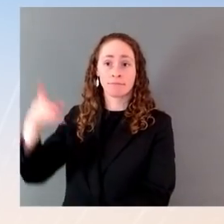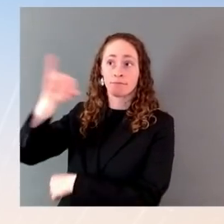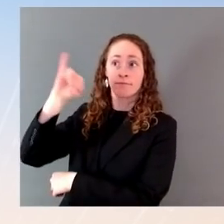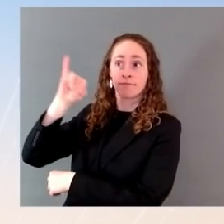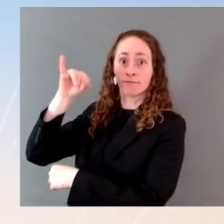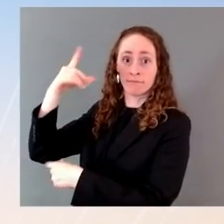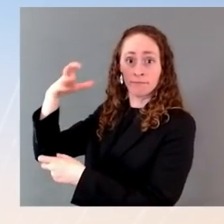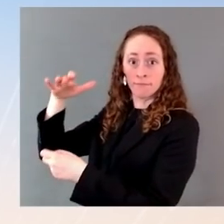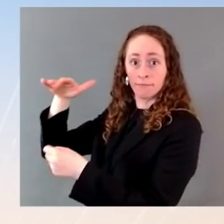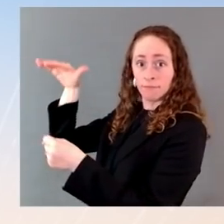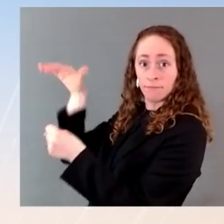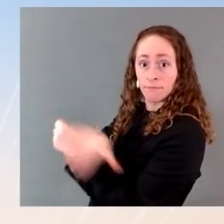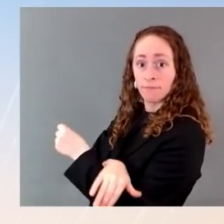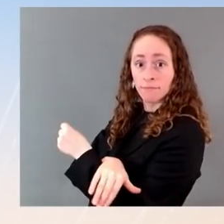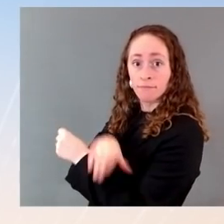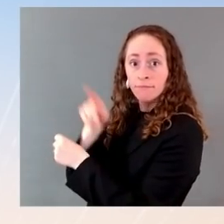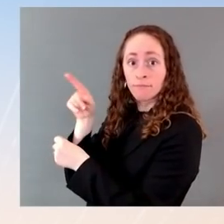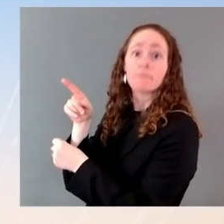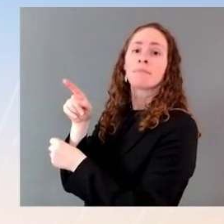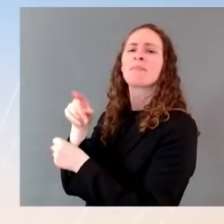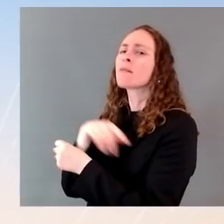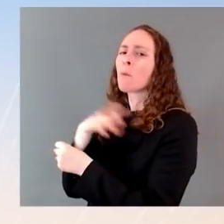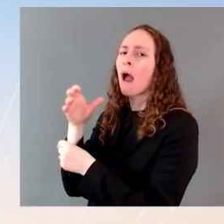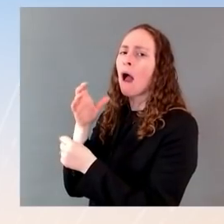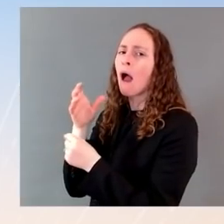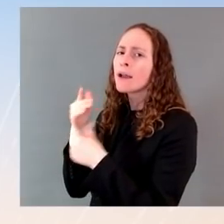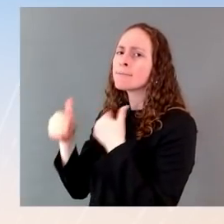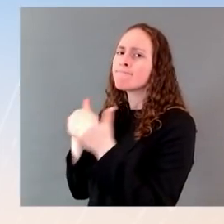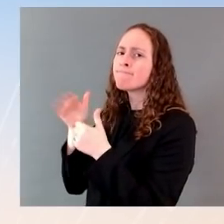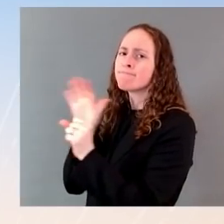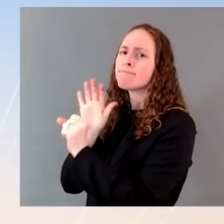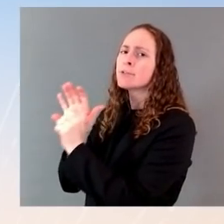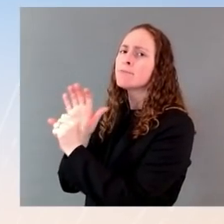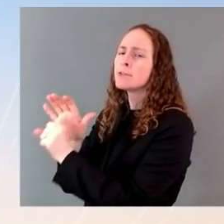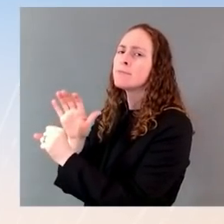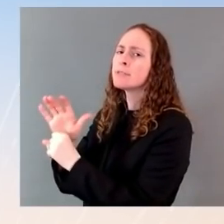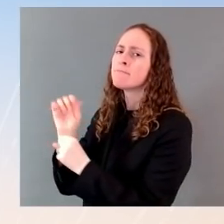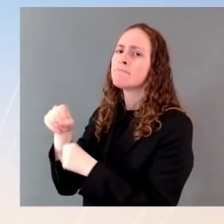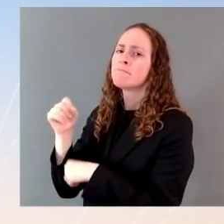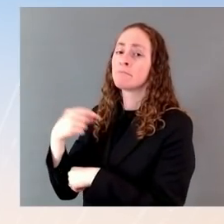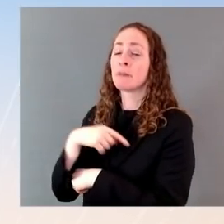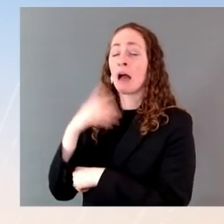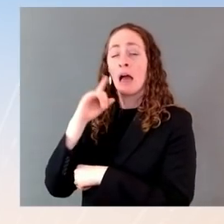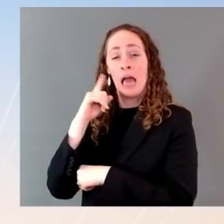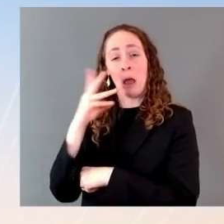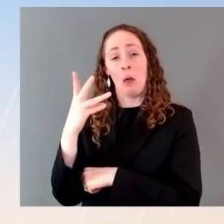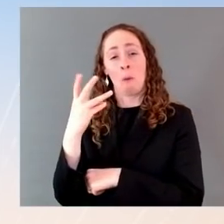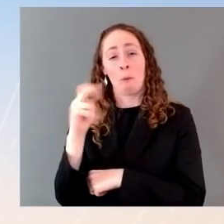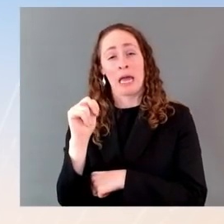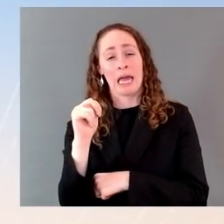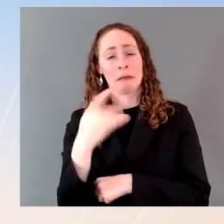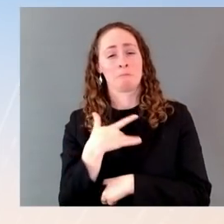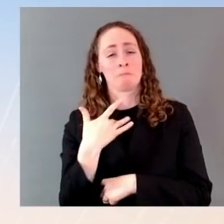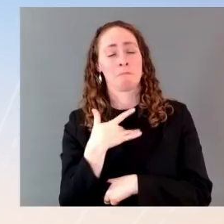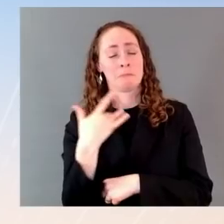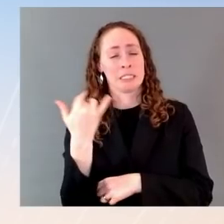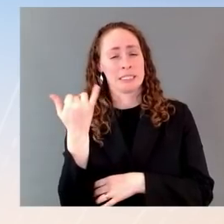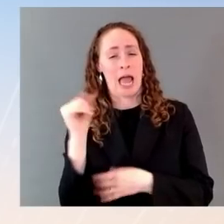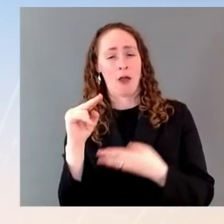as people are looking to get home tests. They're about $7 a test, and certainly we'll continue our objective here.